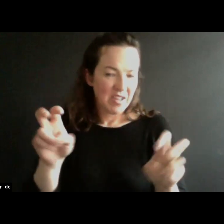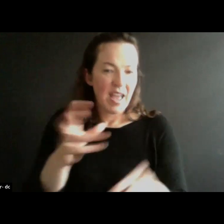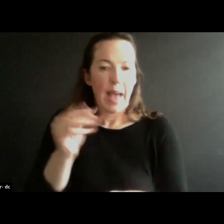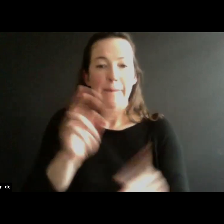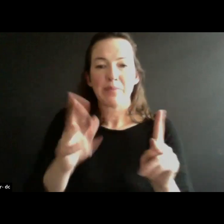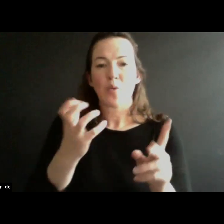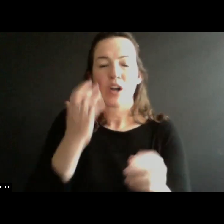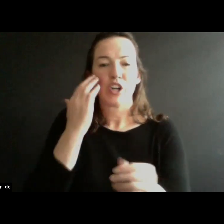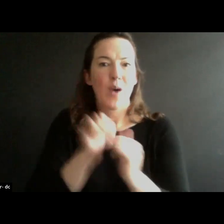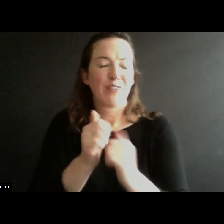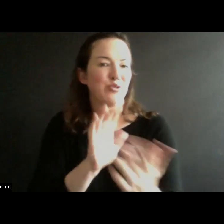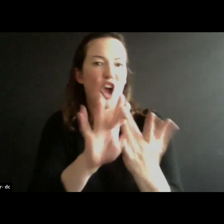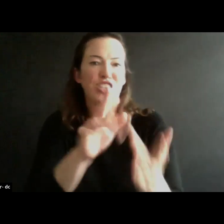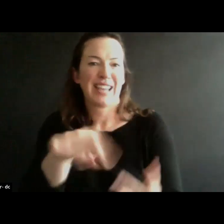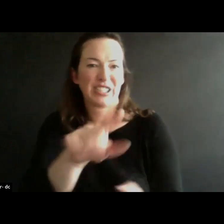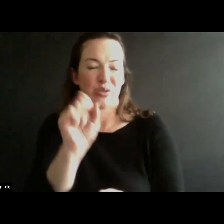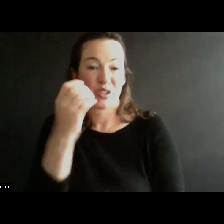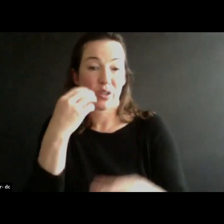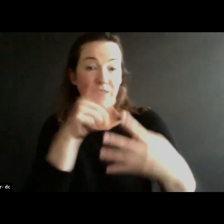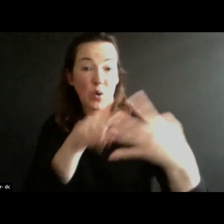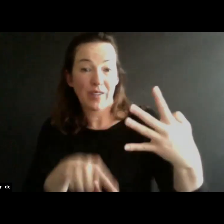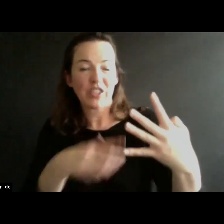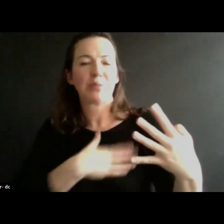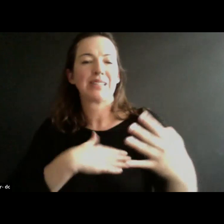a hold of you. So if all 4 of you, if you haven't already, please put your contact information